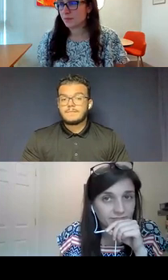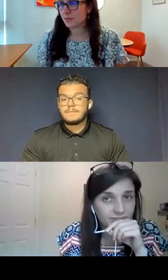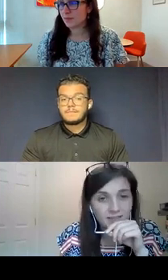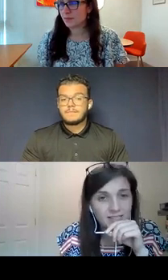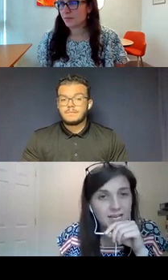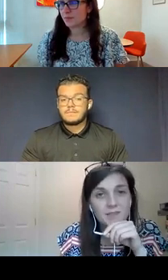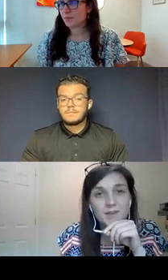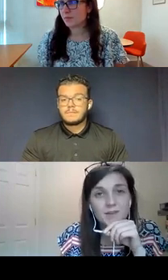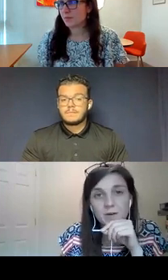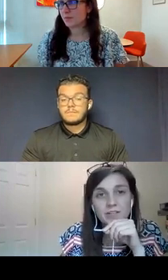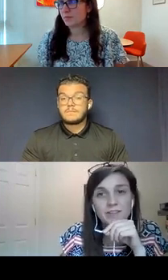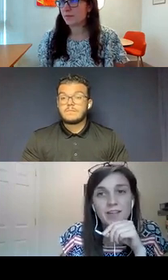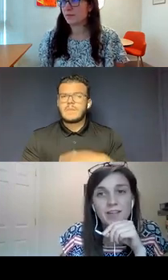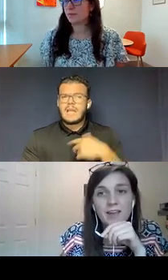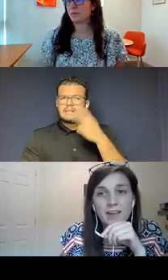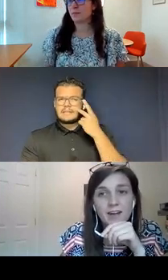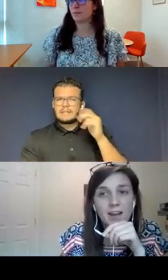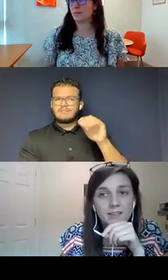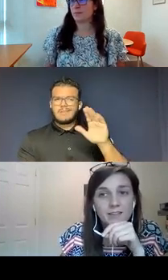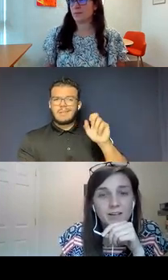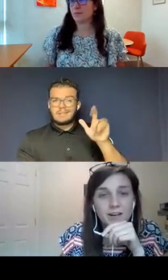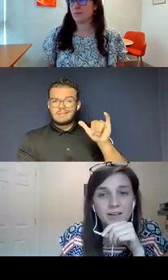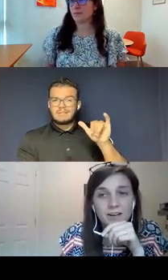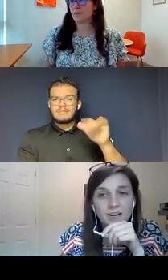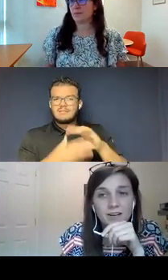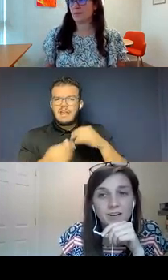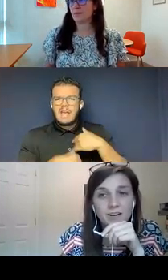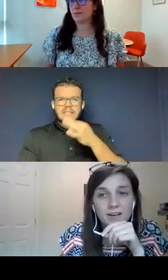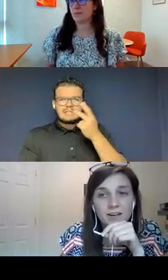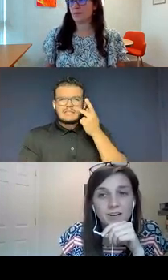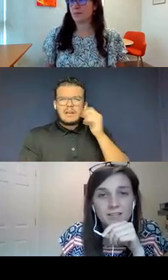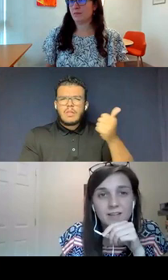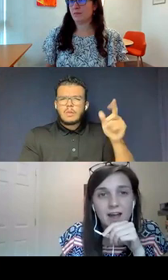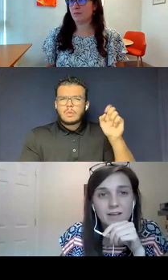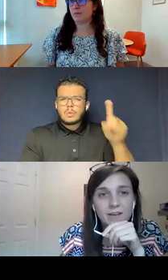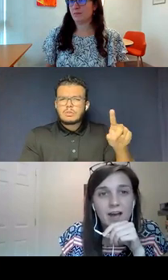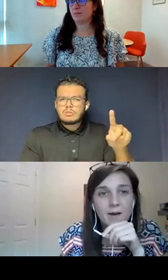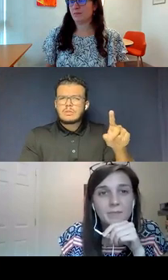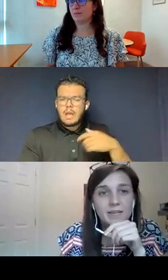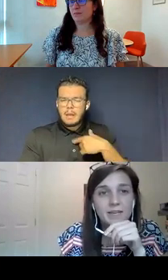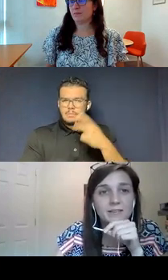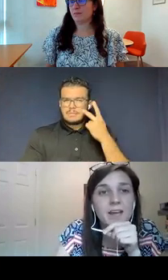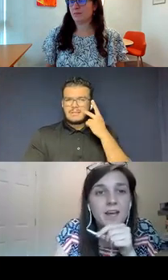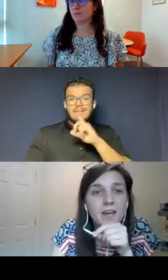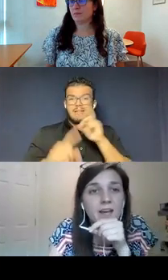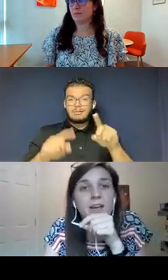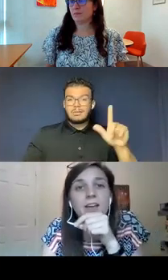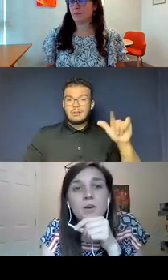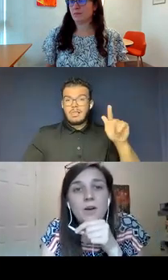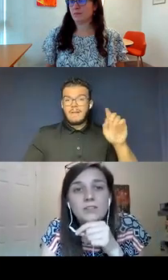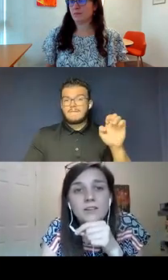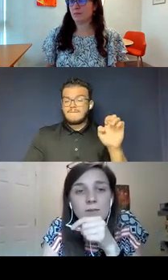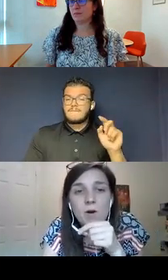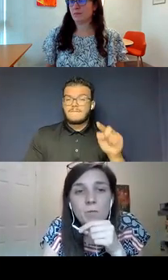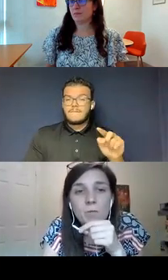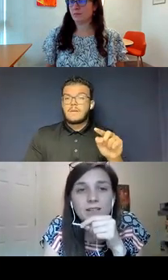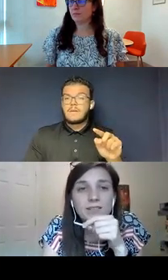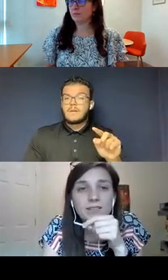I see another question that I can answer, I'll quick answer live. Because the question from Hope is,